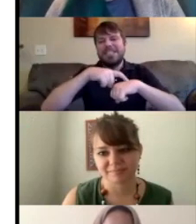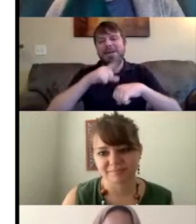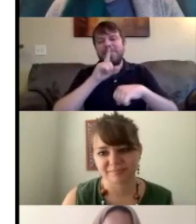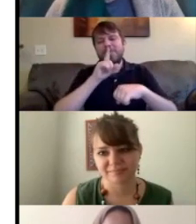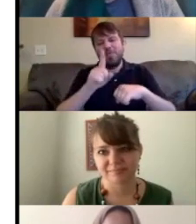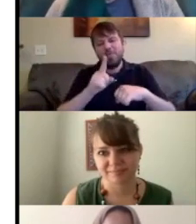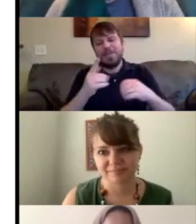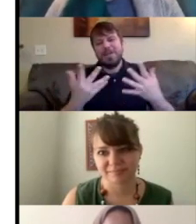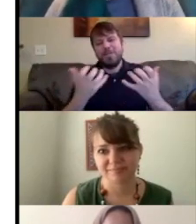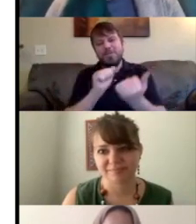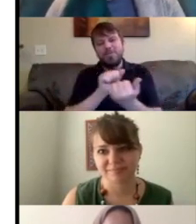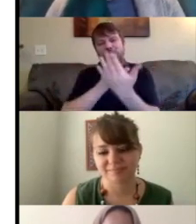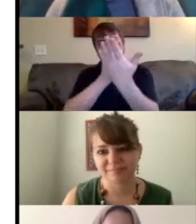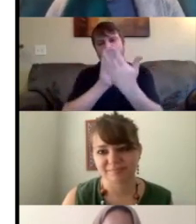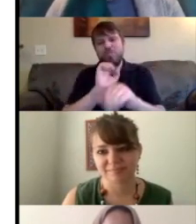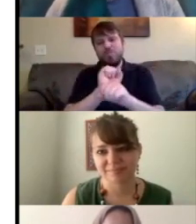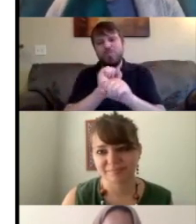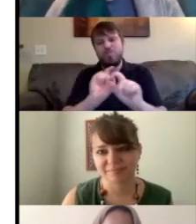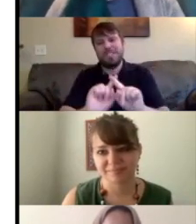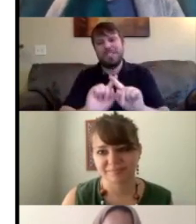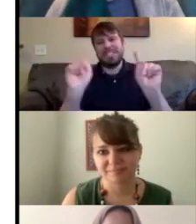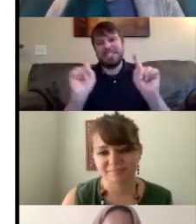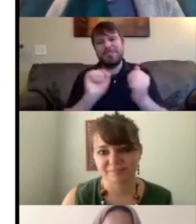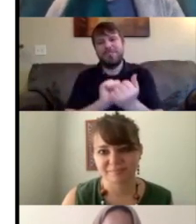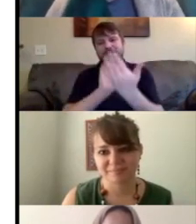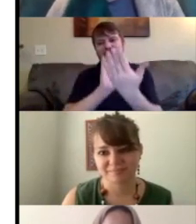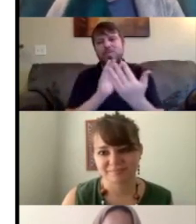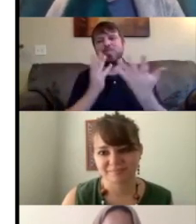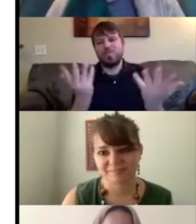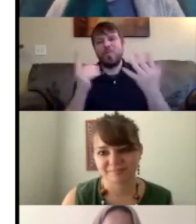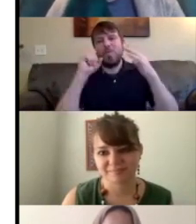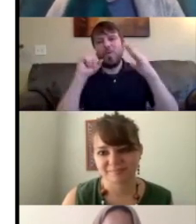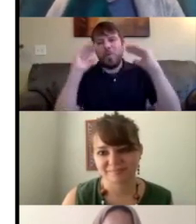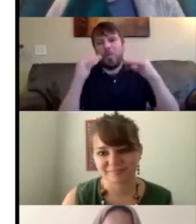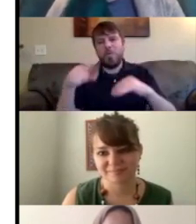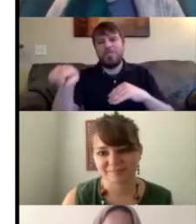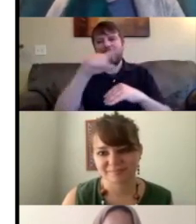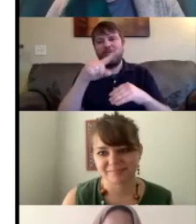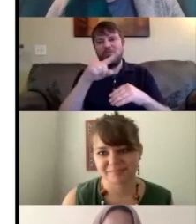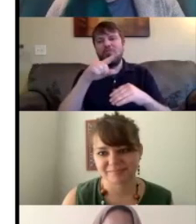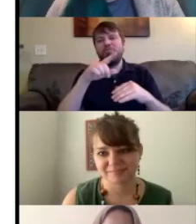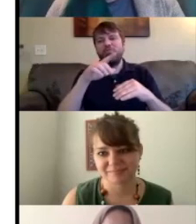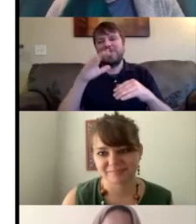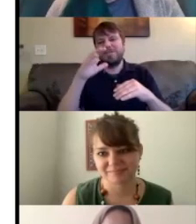our work differently. So I hope that you find ways that work for you, and that you keep trying